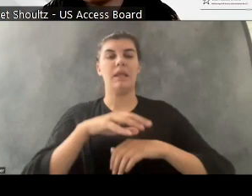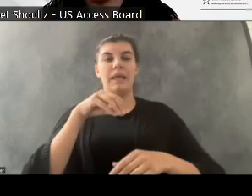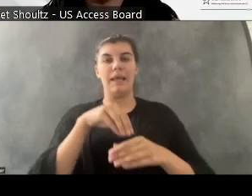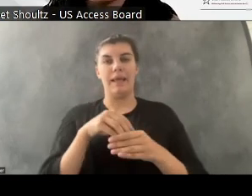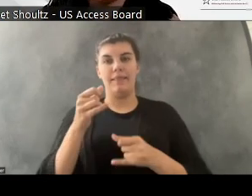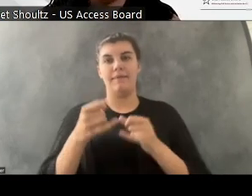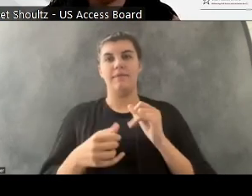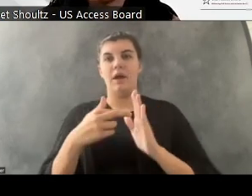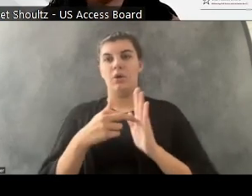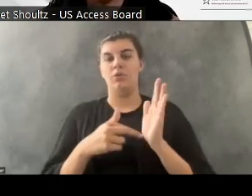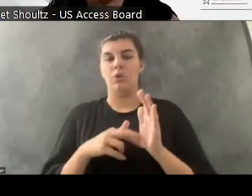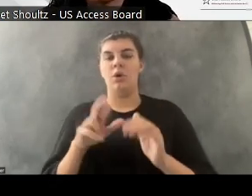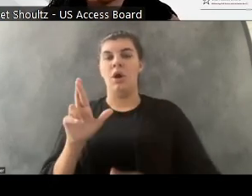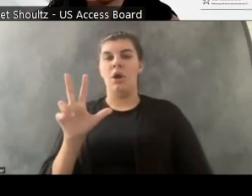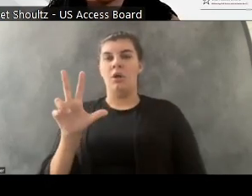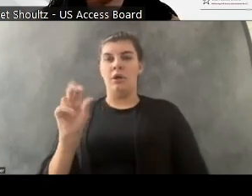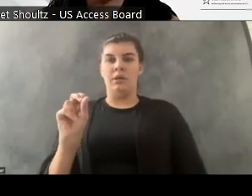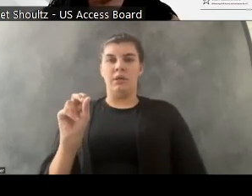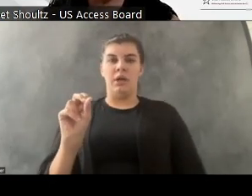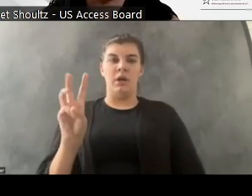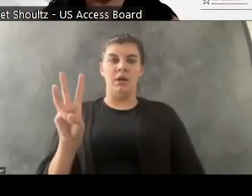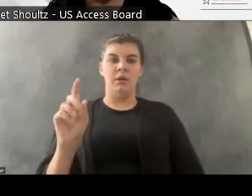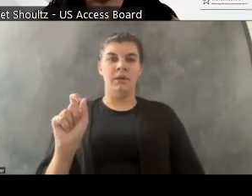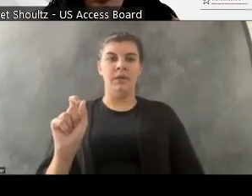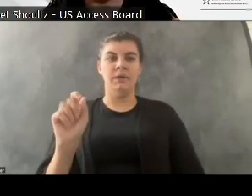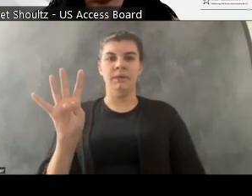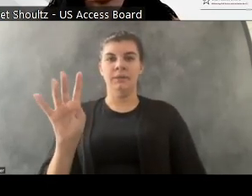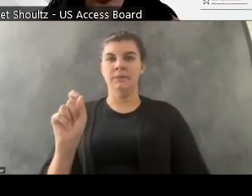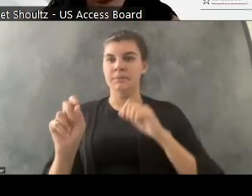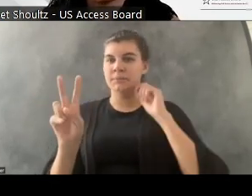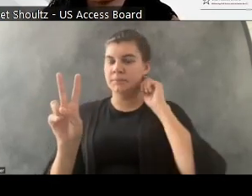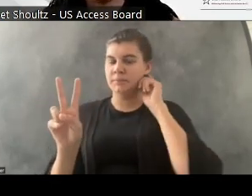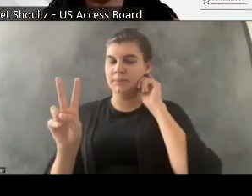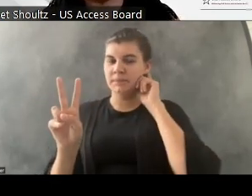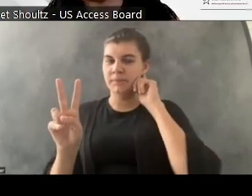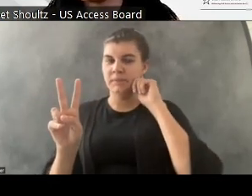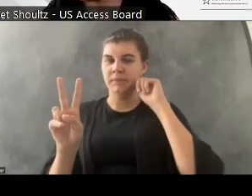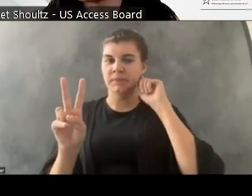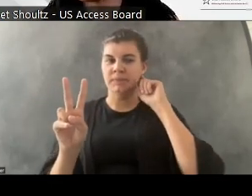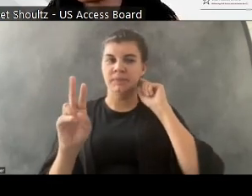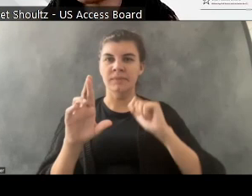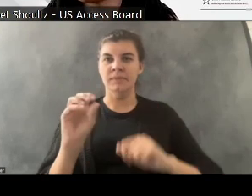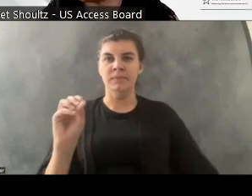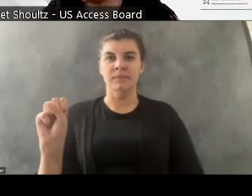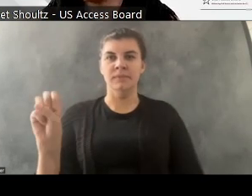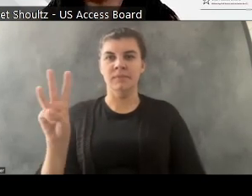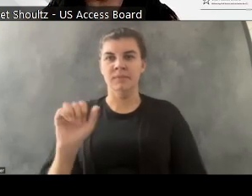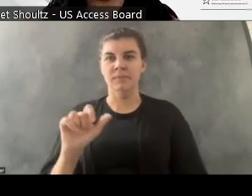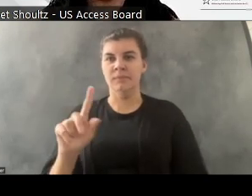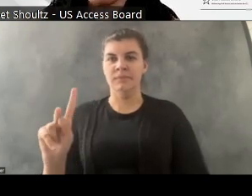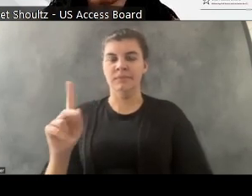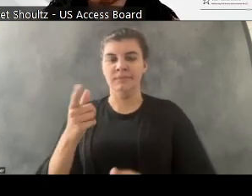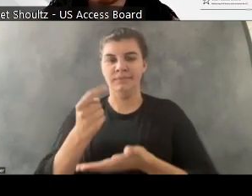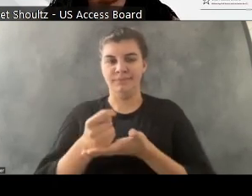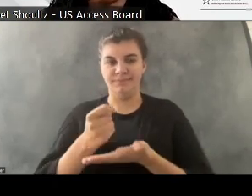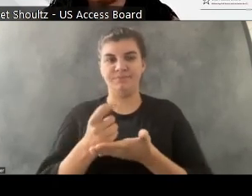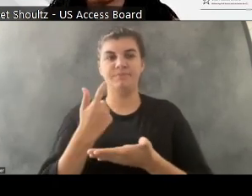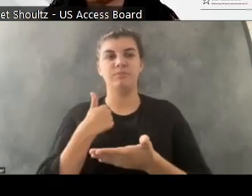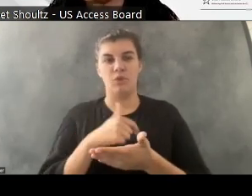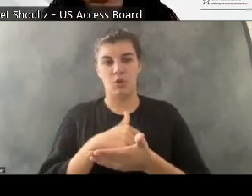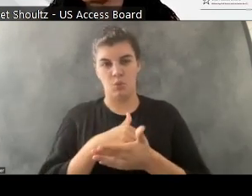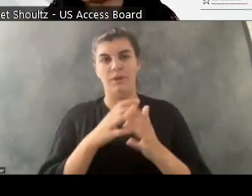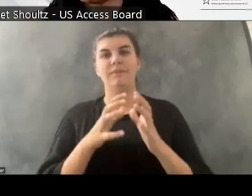In the final rule at R306.4.2 Crosswalk Treatments, we've expanded the crosswalk